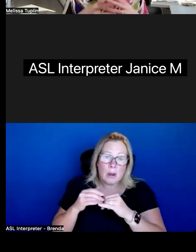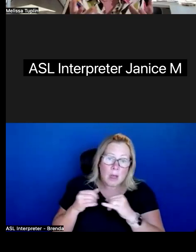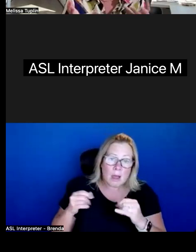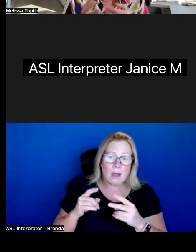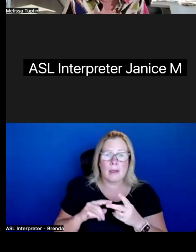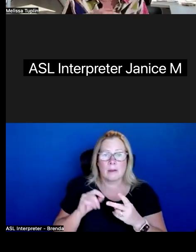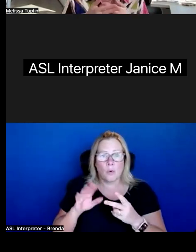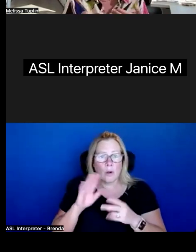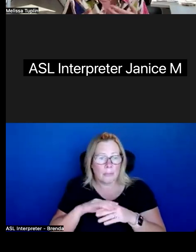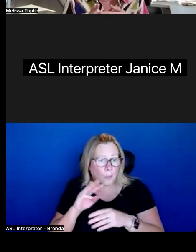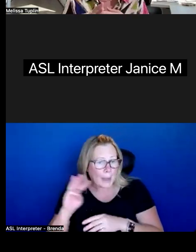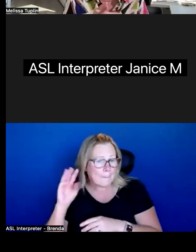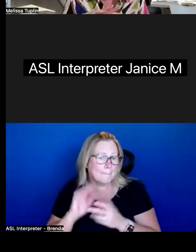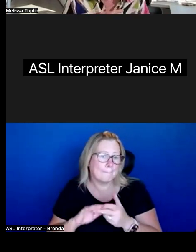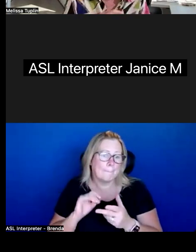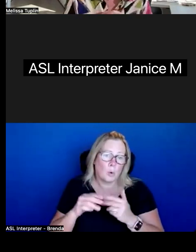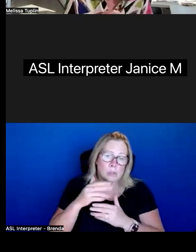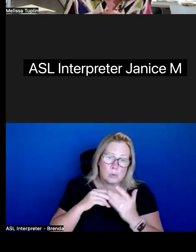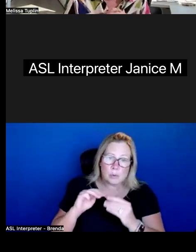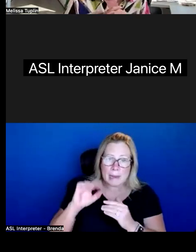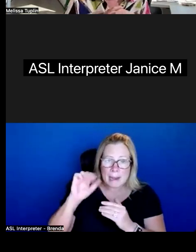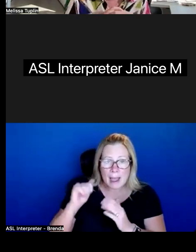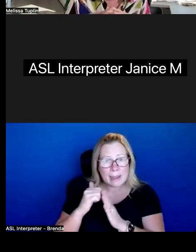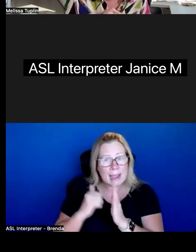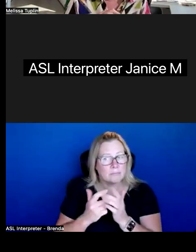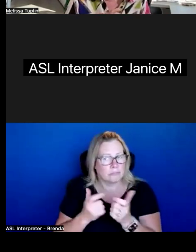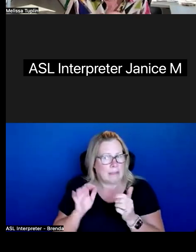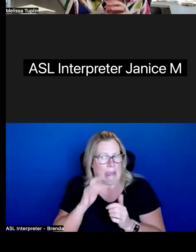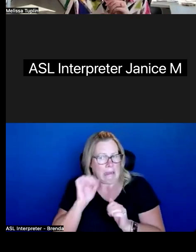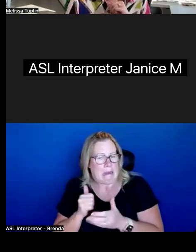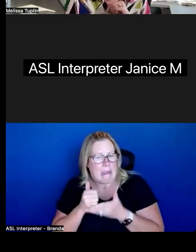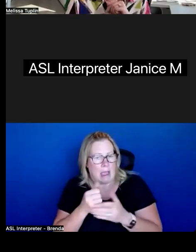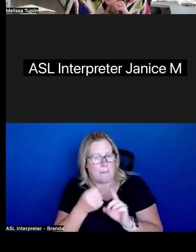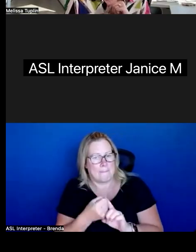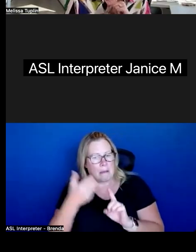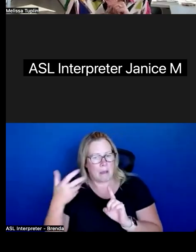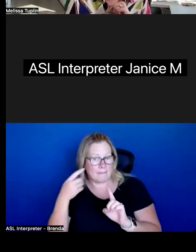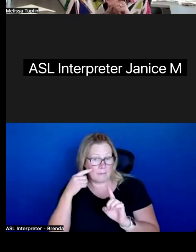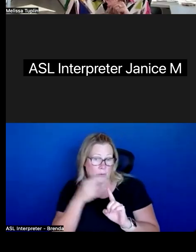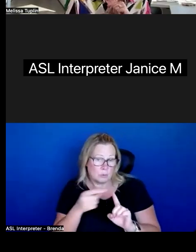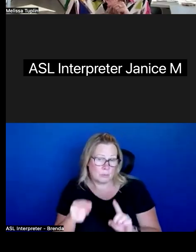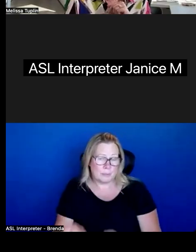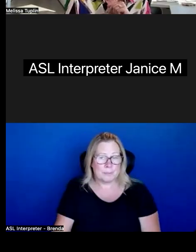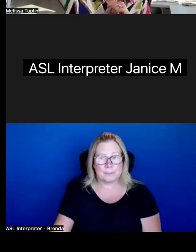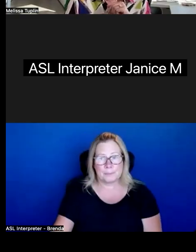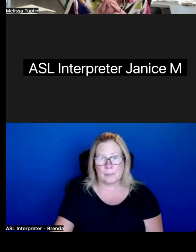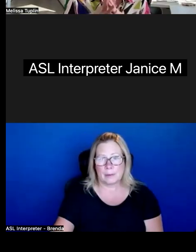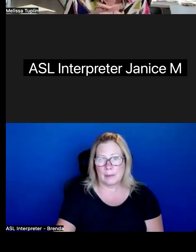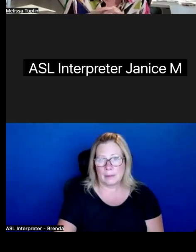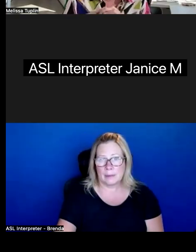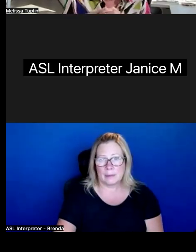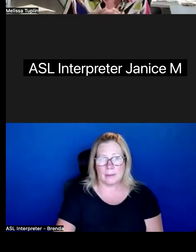on your website or social accounts, as that can provide valuable information and context.